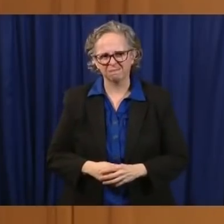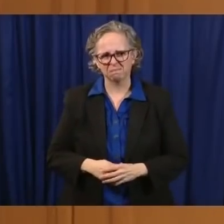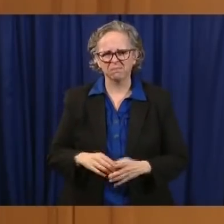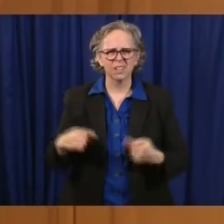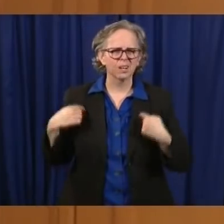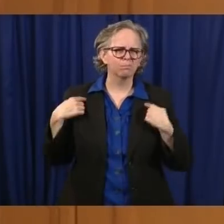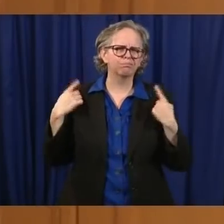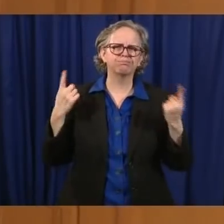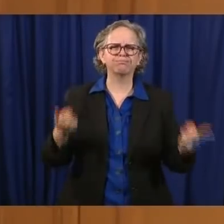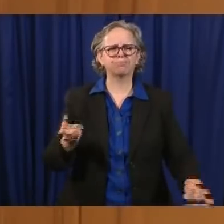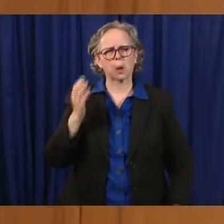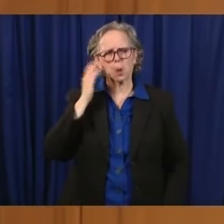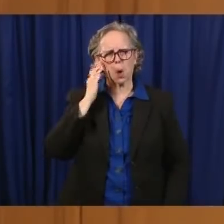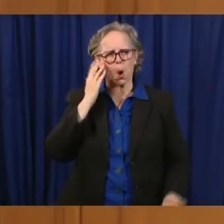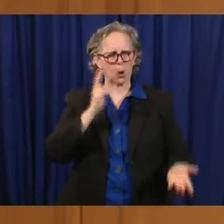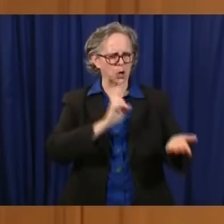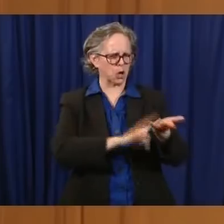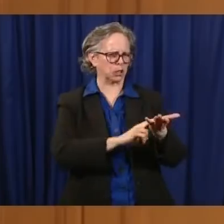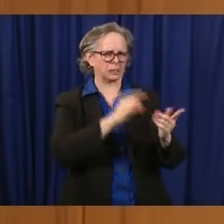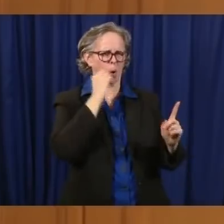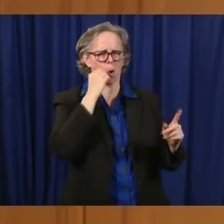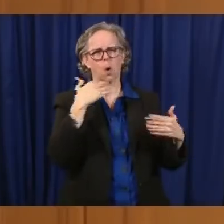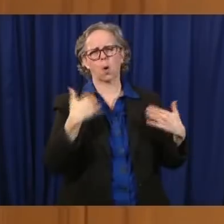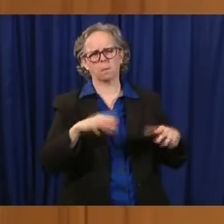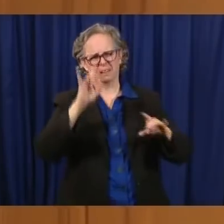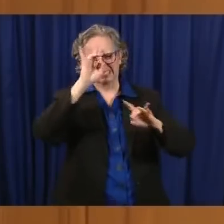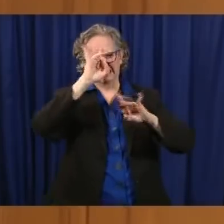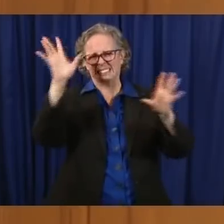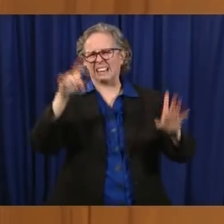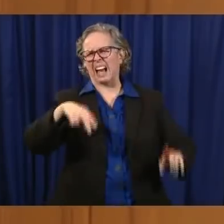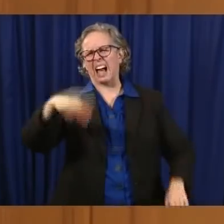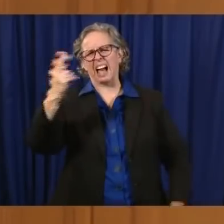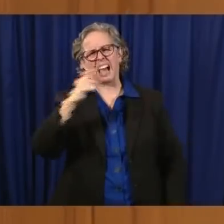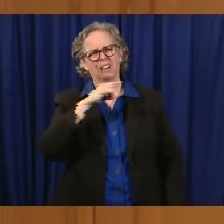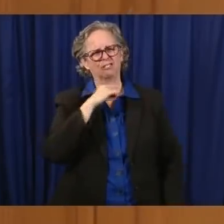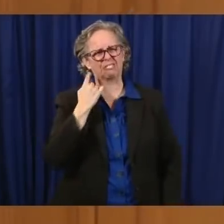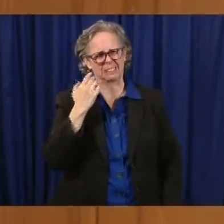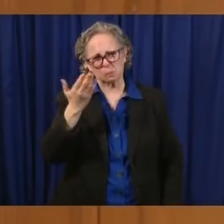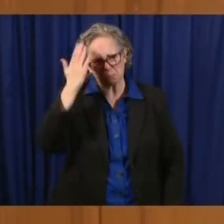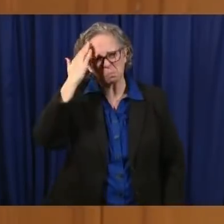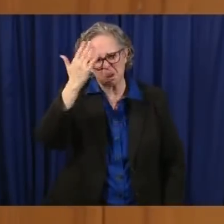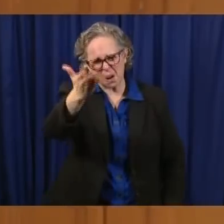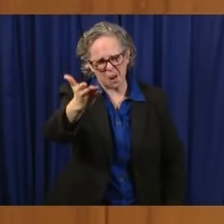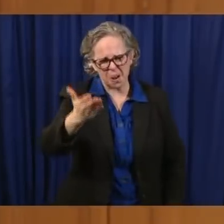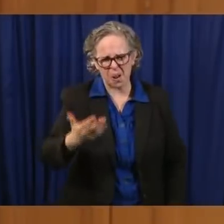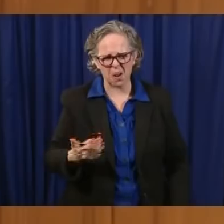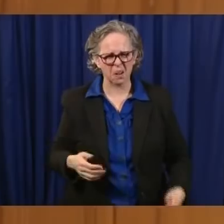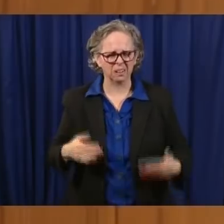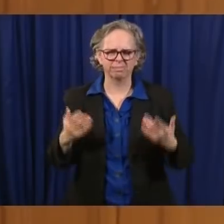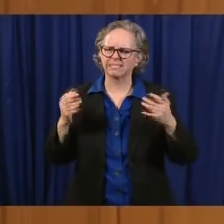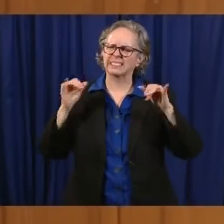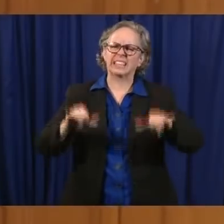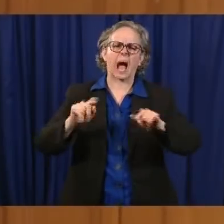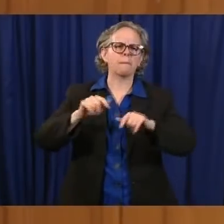A LITTLE BIT MORE ABOUT TODAY.>>> AS GOVERNOR DeWINE SAID, WE ARE DOING IN ORDER TODAY, I THINK IT'S VERY